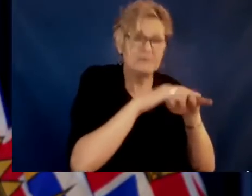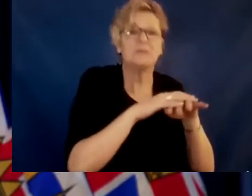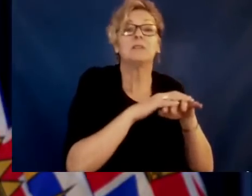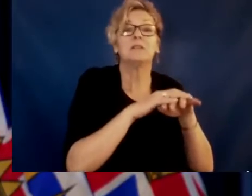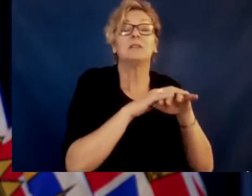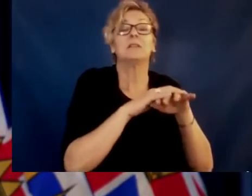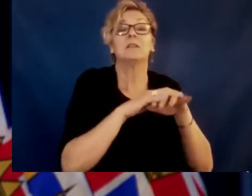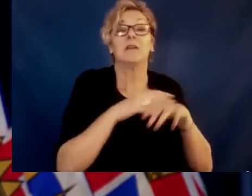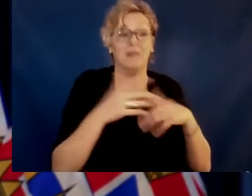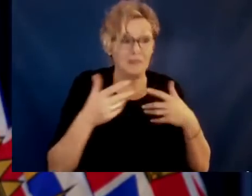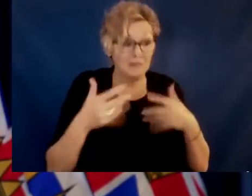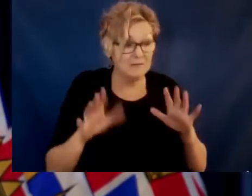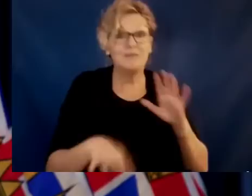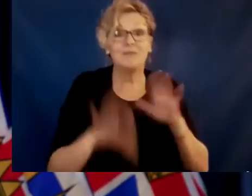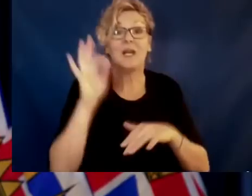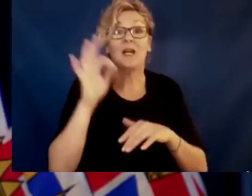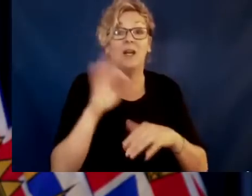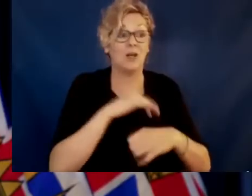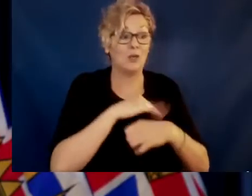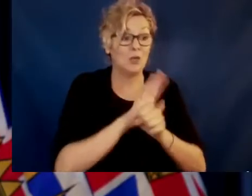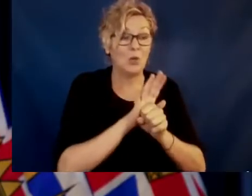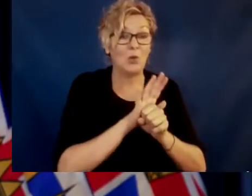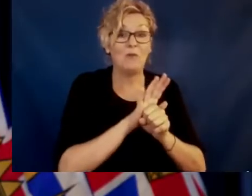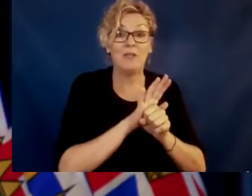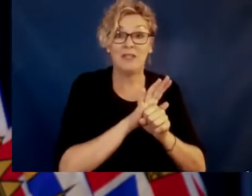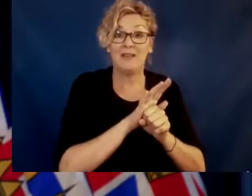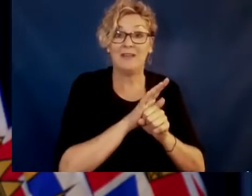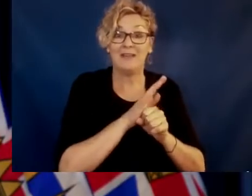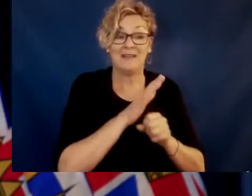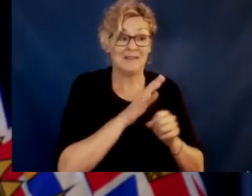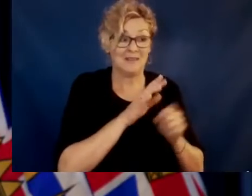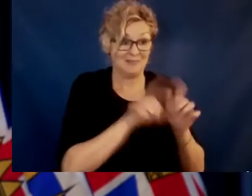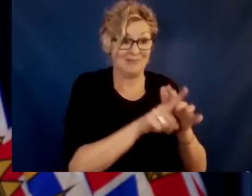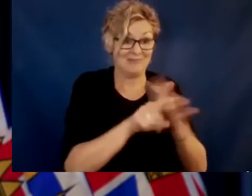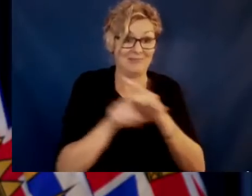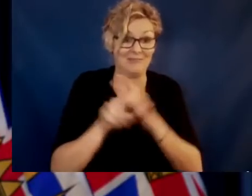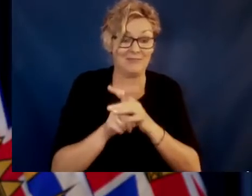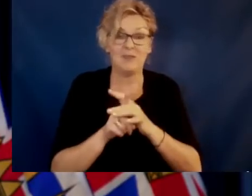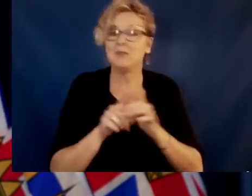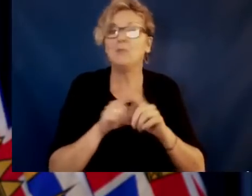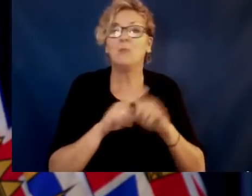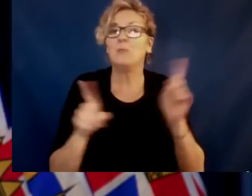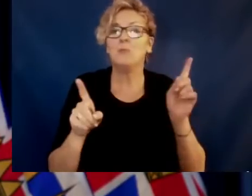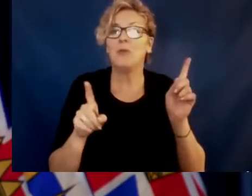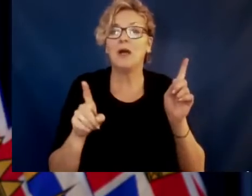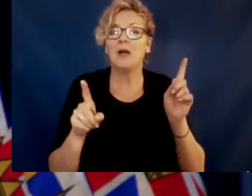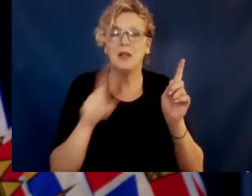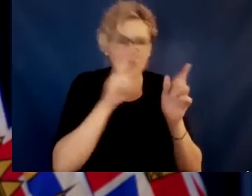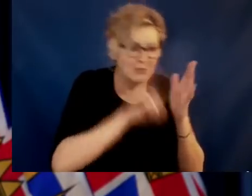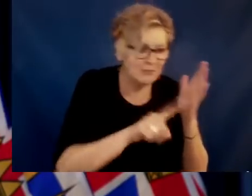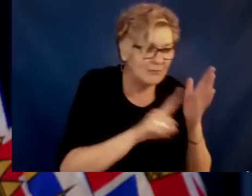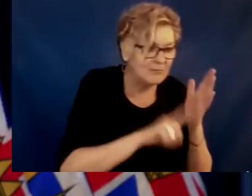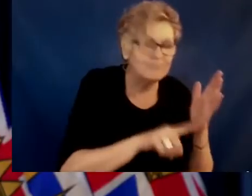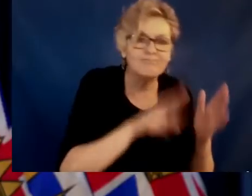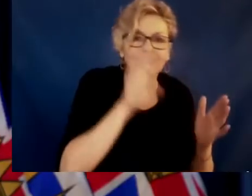difficult compared to a restaurant, where you might have a small number of people. We put the limit at